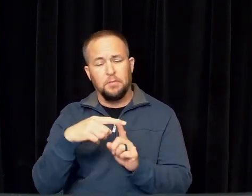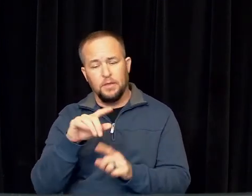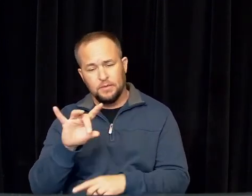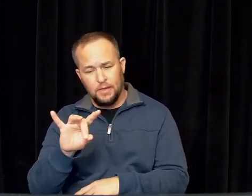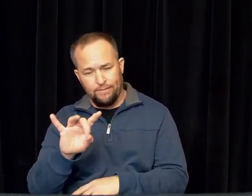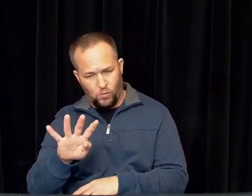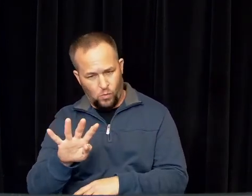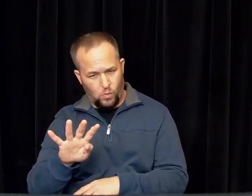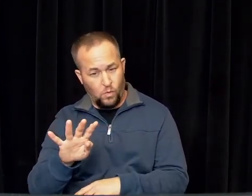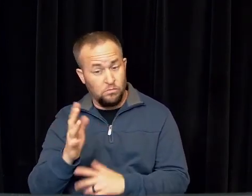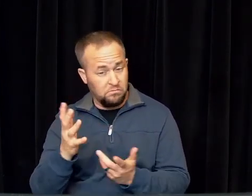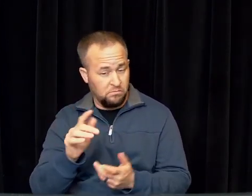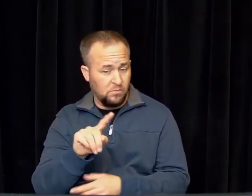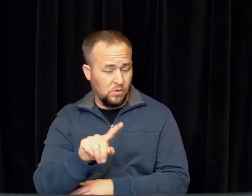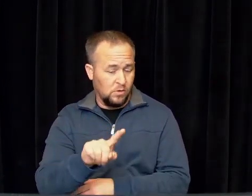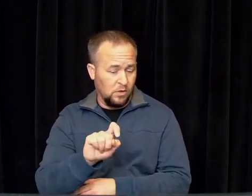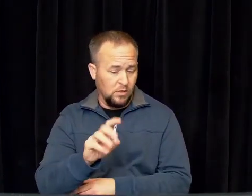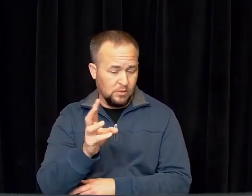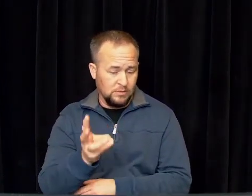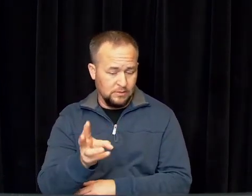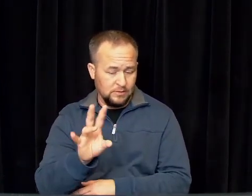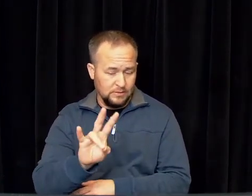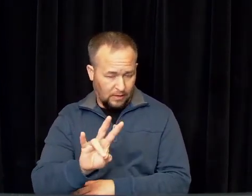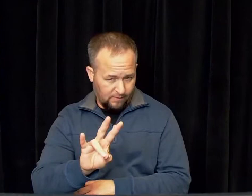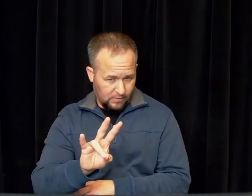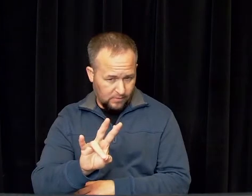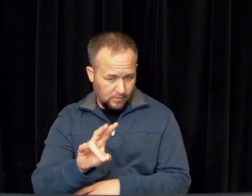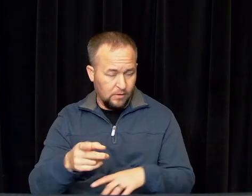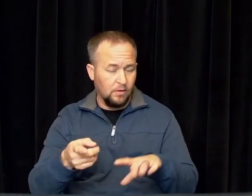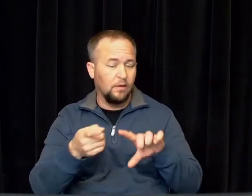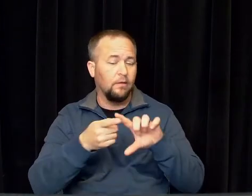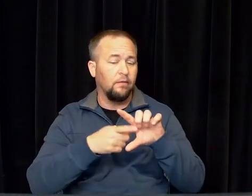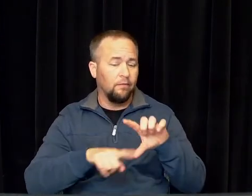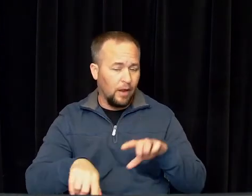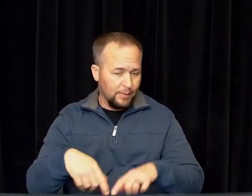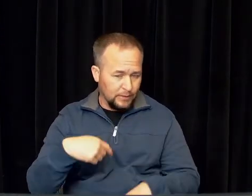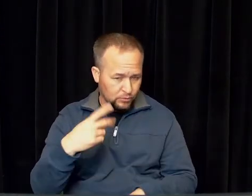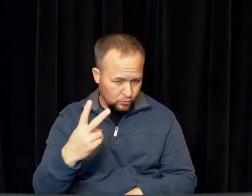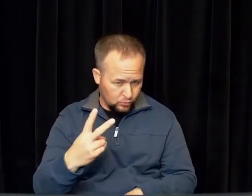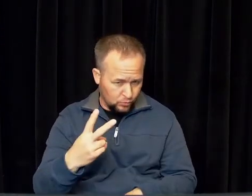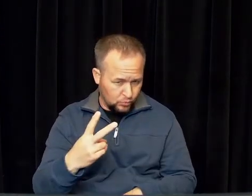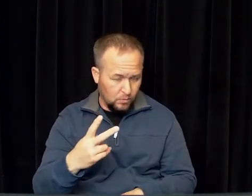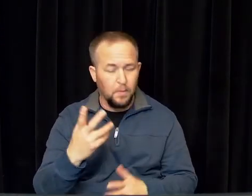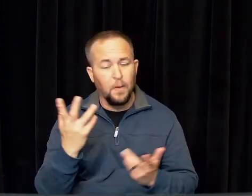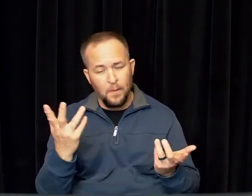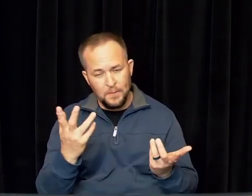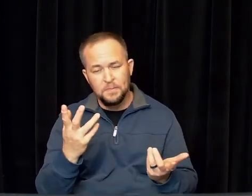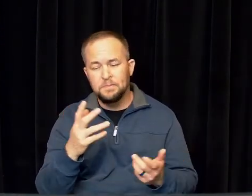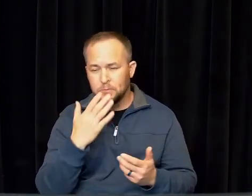Looks like you get 167. And then, when we take 167 divided by 2, oh good okay, we end up with